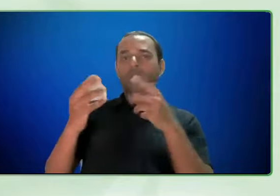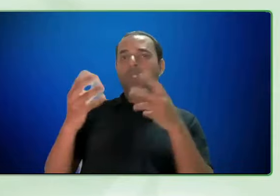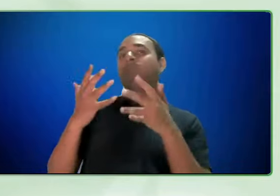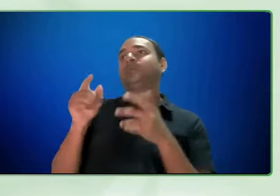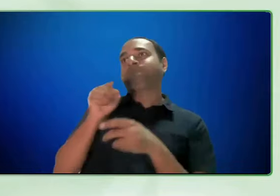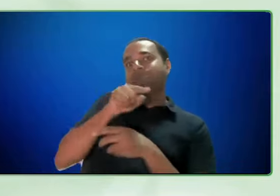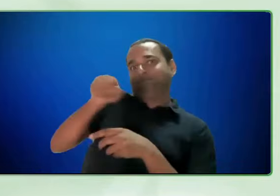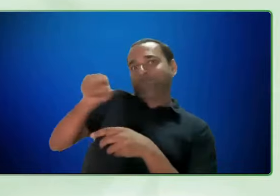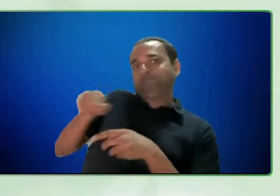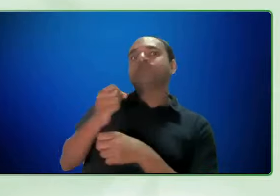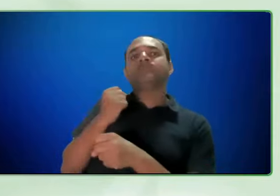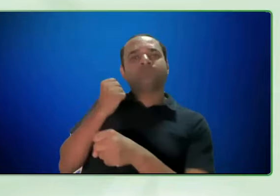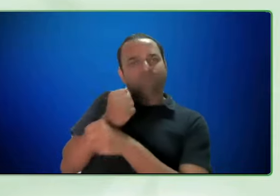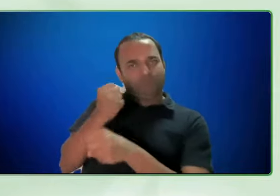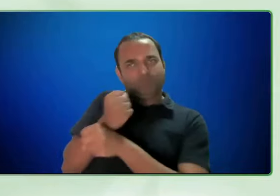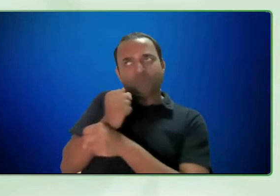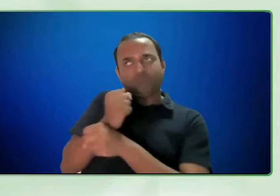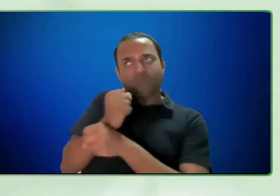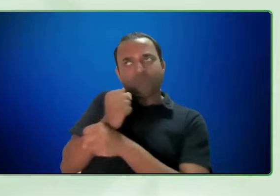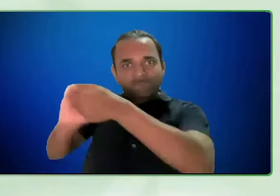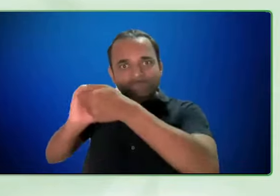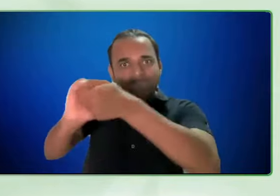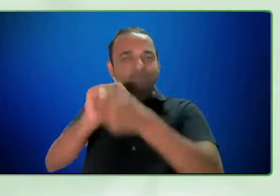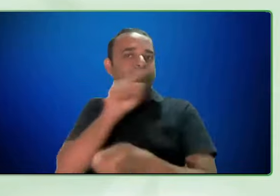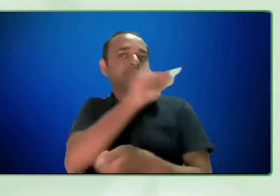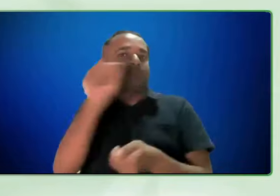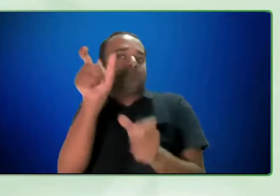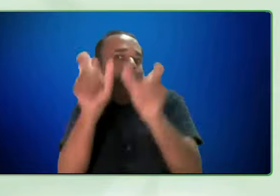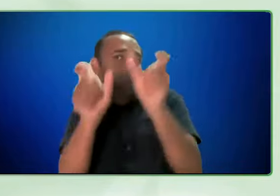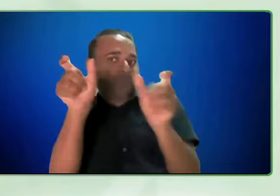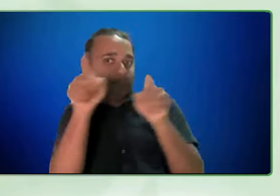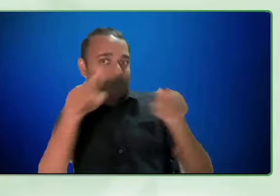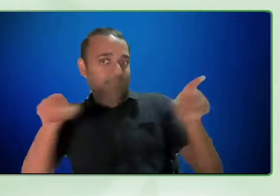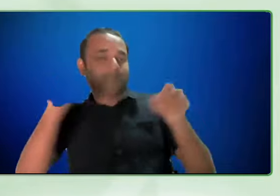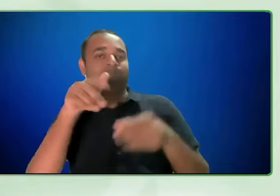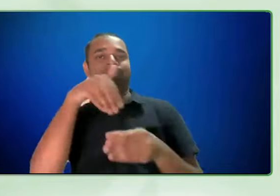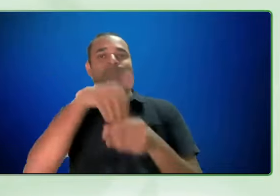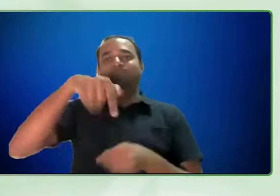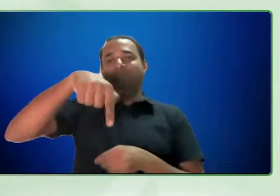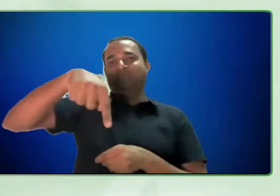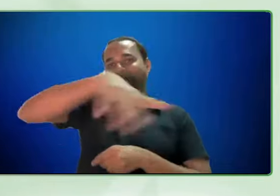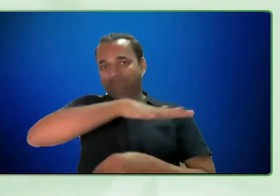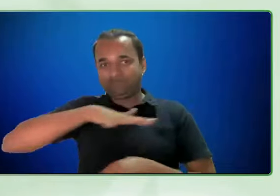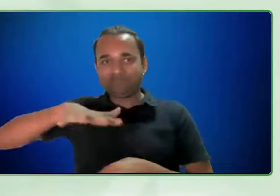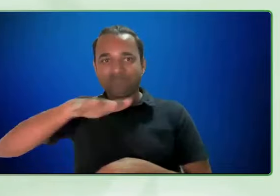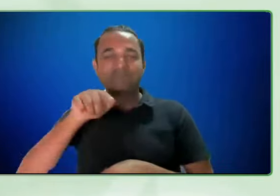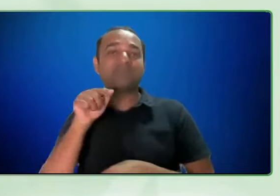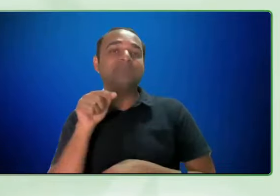the local industry, and therefore at this time the Zero Project came into our lives and it